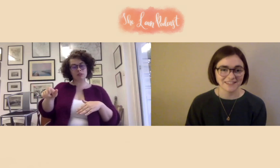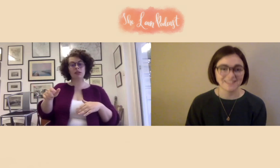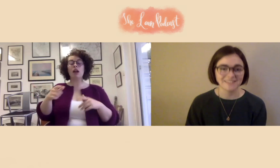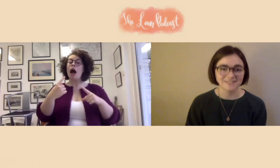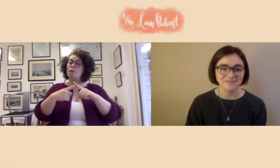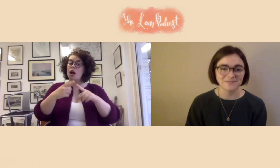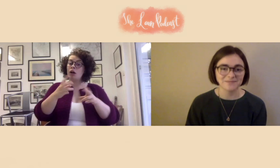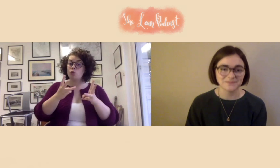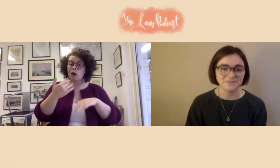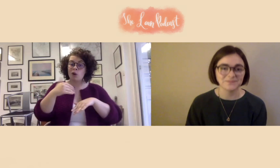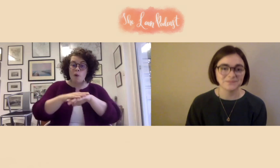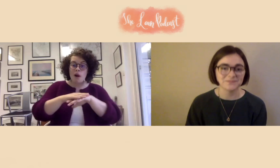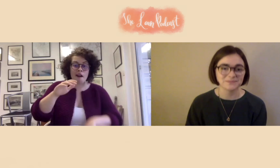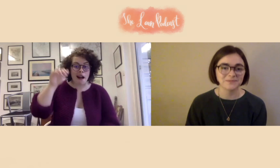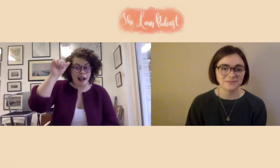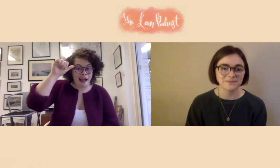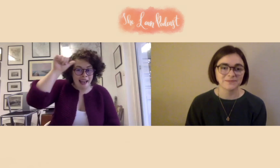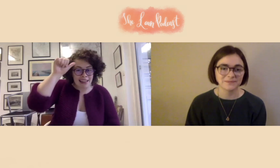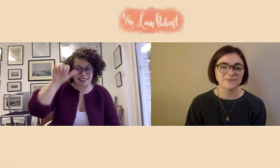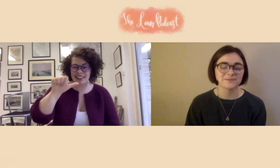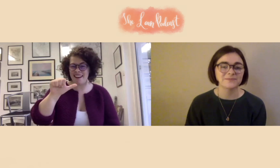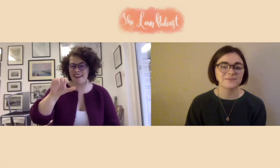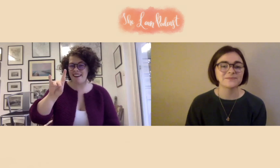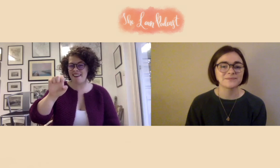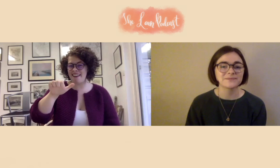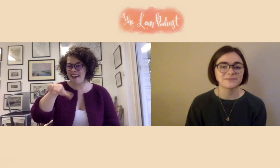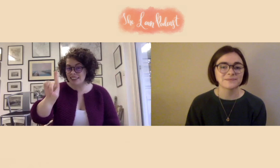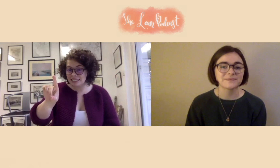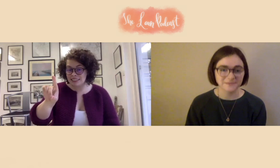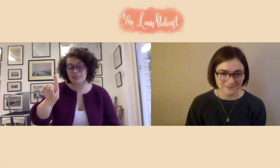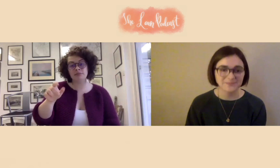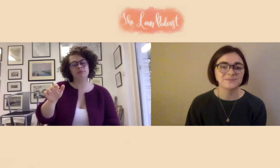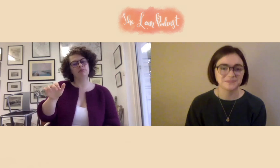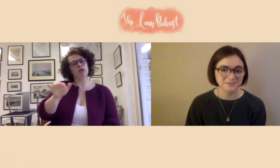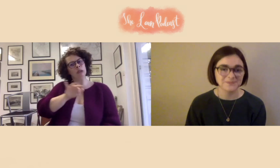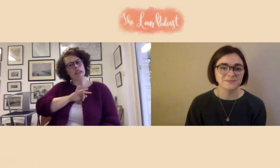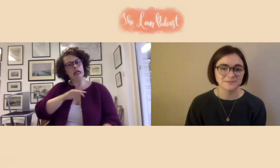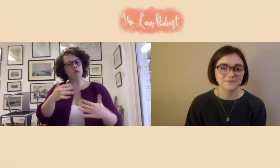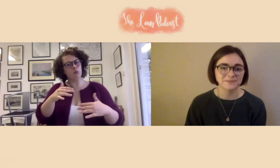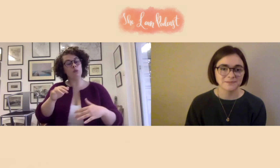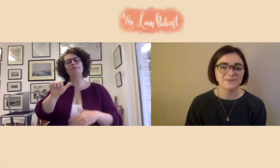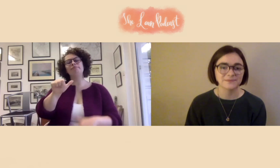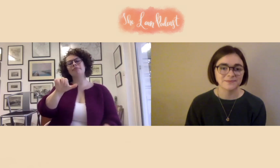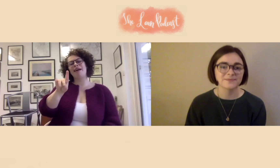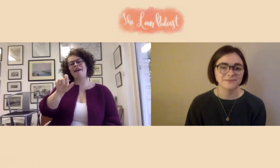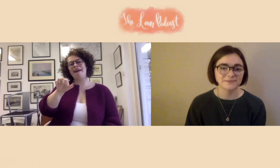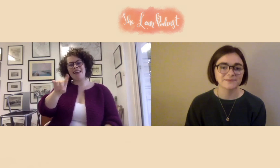Not only that, she works with an organization called Ahead. And, the organization itself work